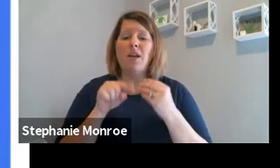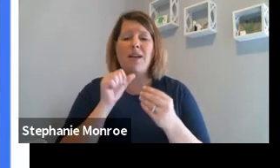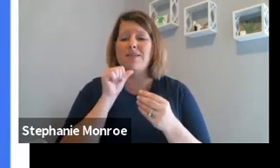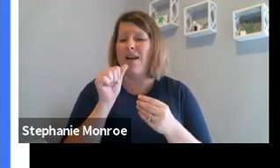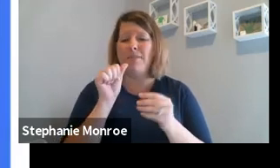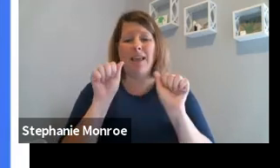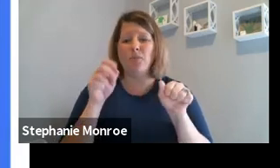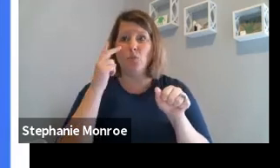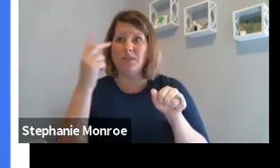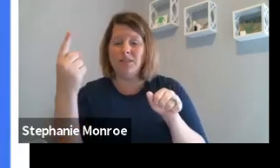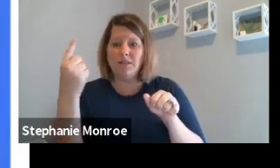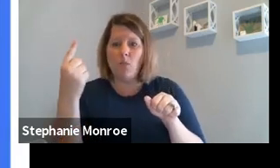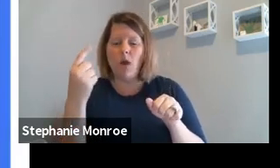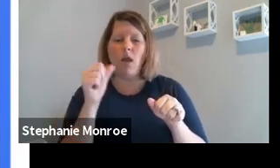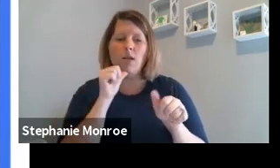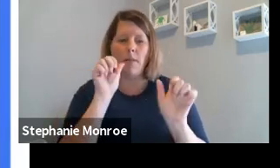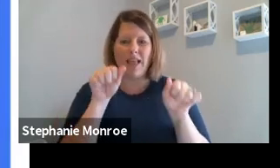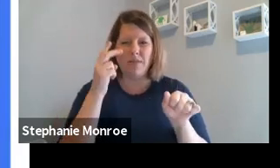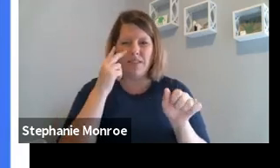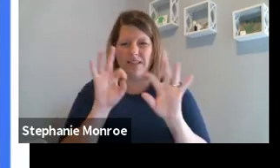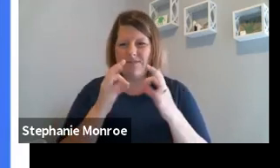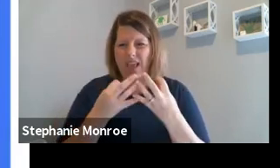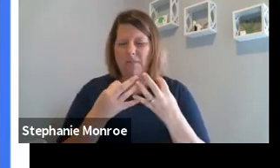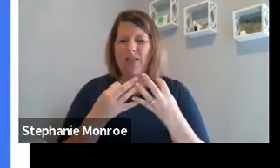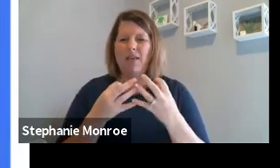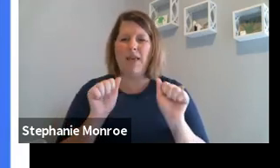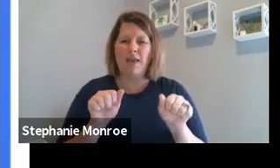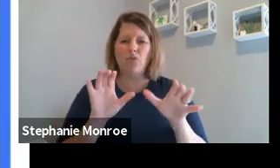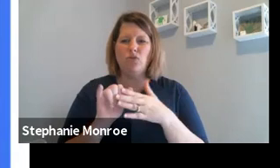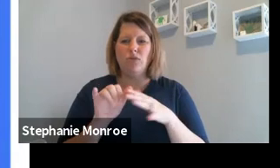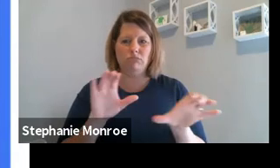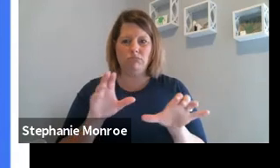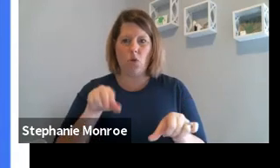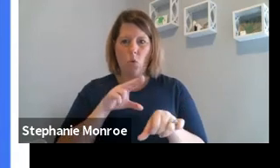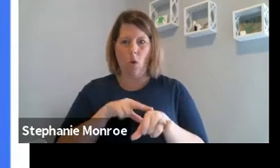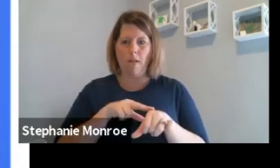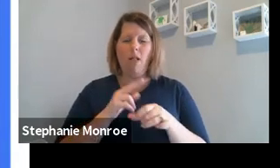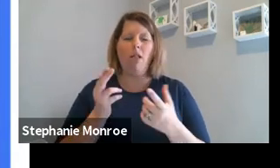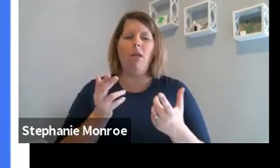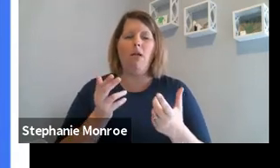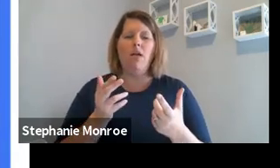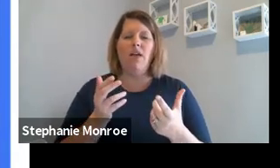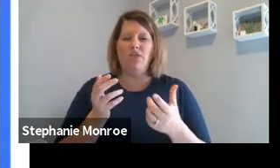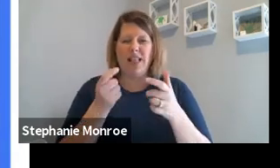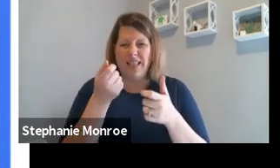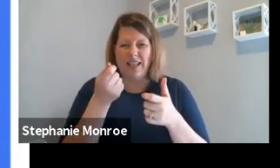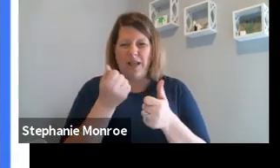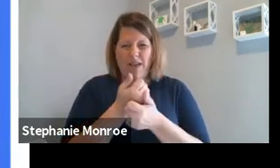not being able to, to see a family and be able to conduct yourself normally, there is a little bit there of everything that could potentially--